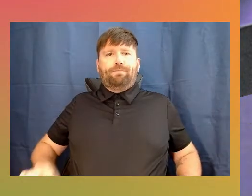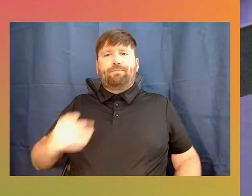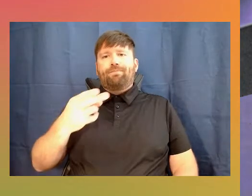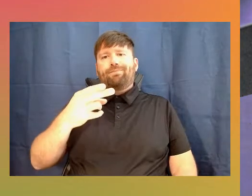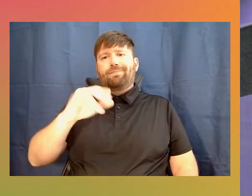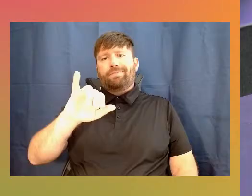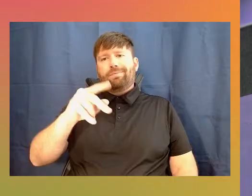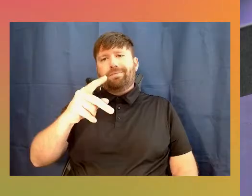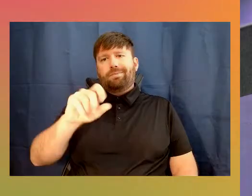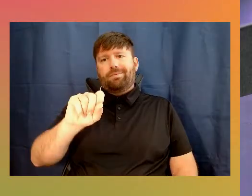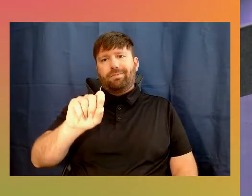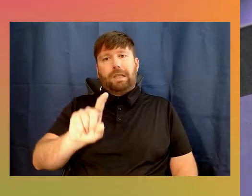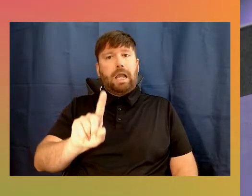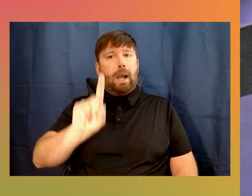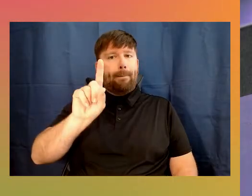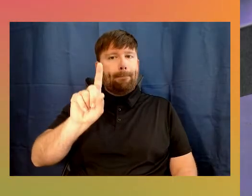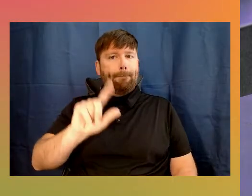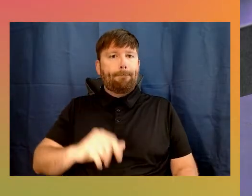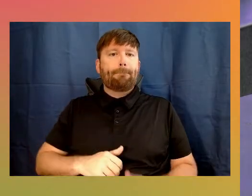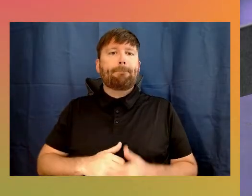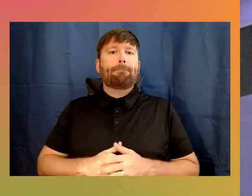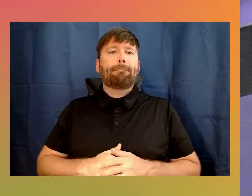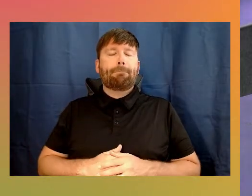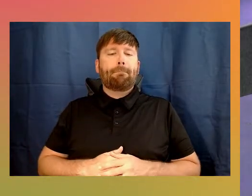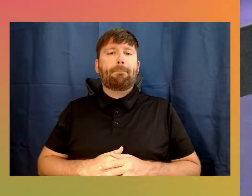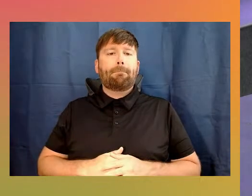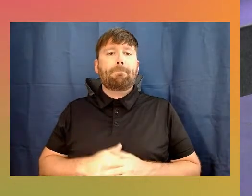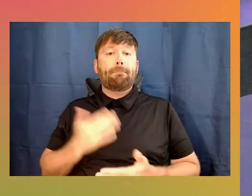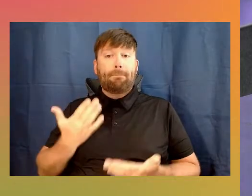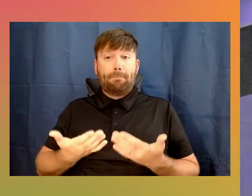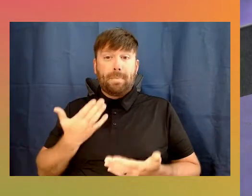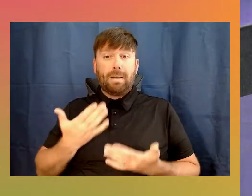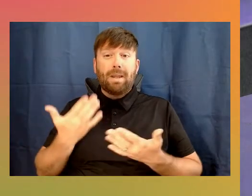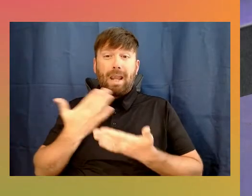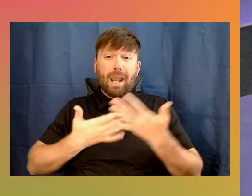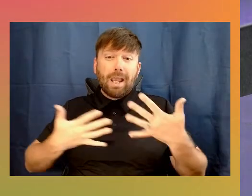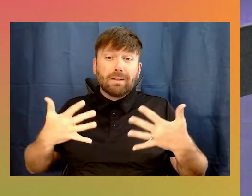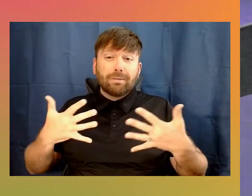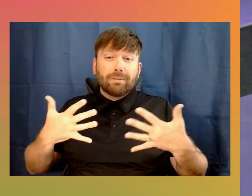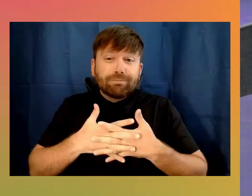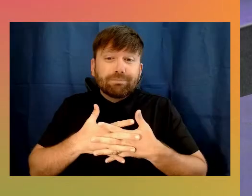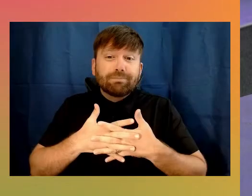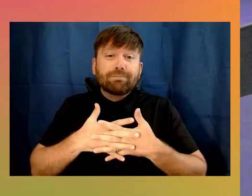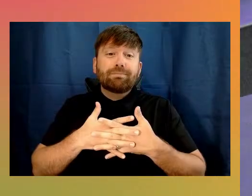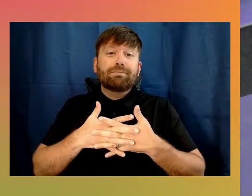SKY. TAKE A BREATH IN AS YOU PRESS DOWN INTO THE FEET TO LIFT THE HIPS UP MAYBE YOU SNUGGLE THE